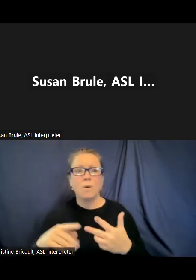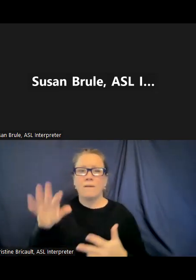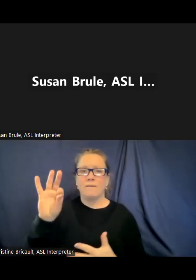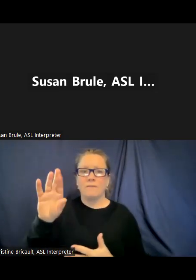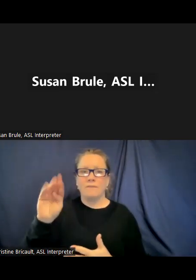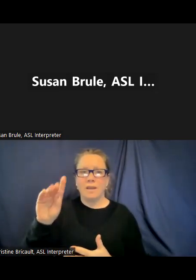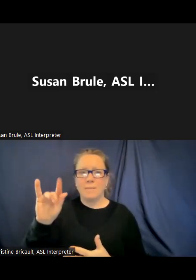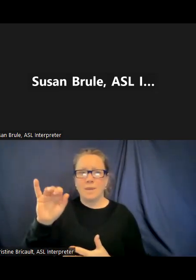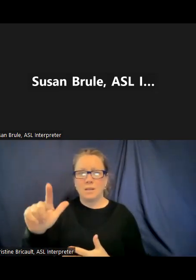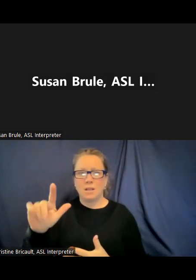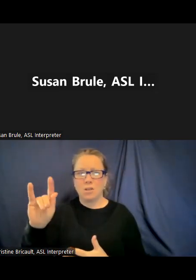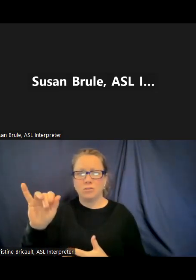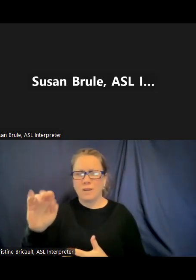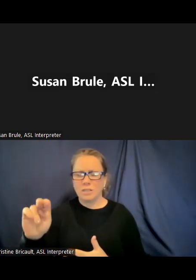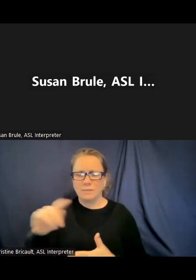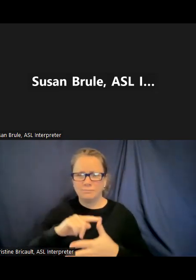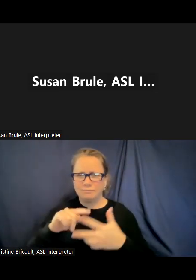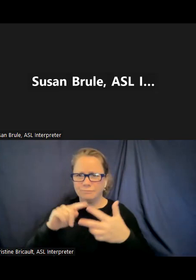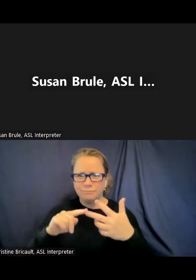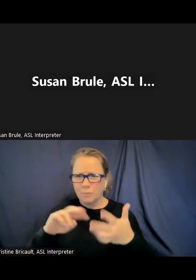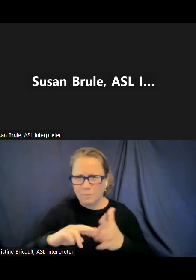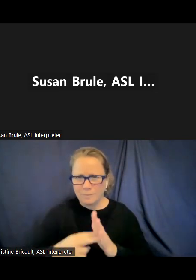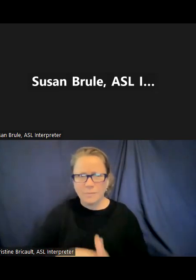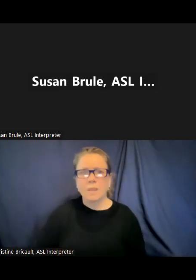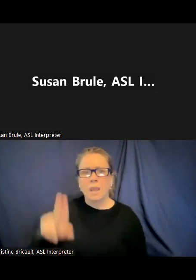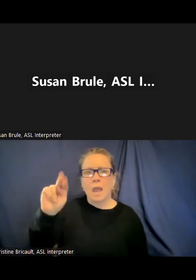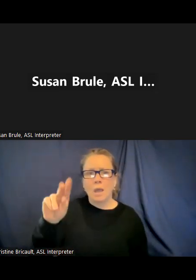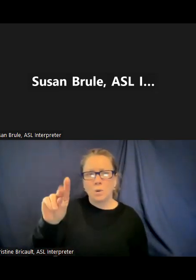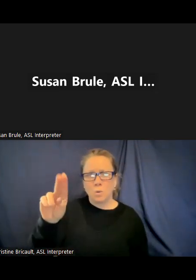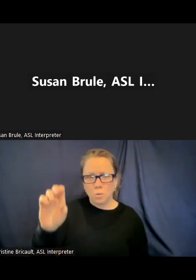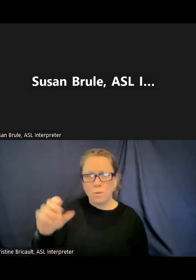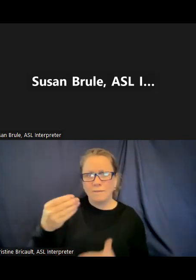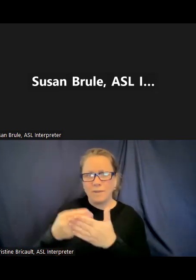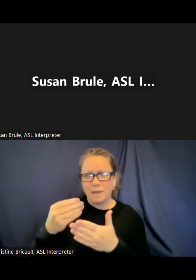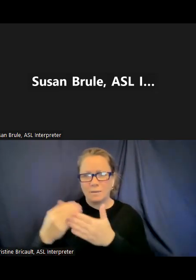Now what do those mean? Undue financial burden is a tricky one.